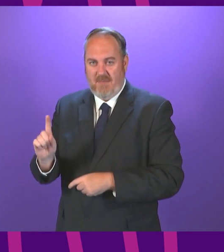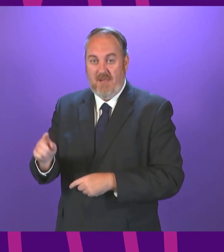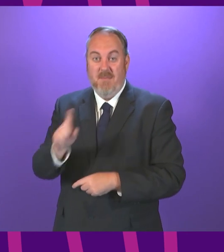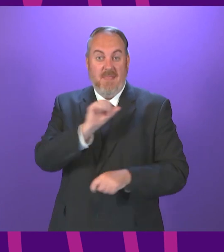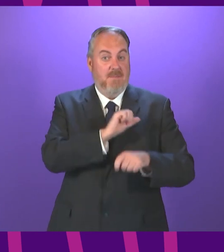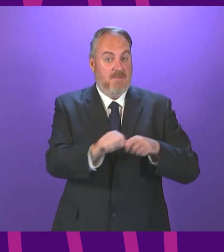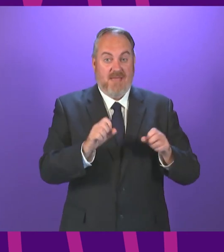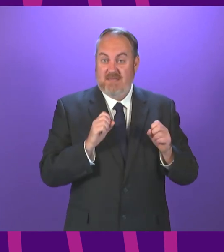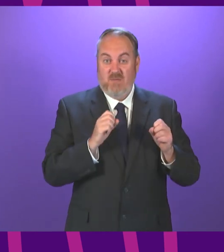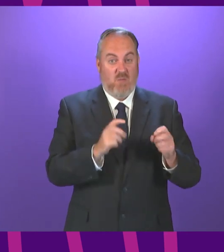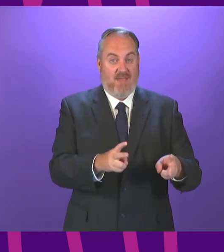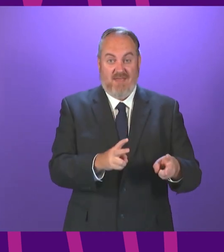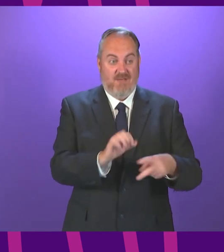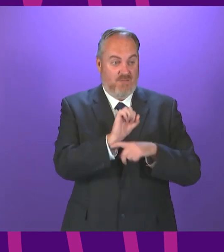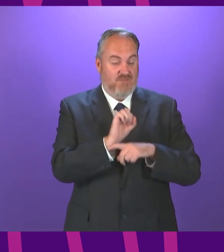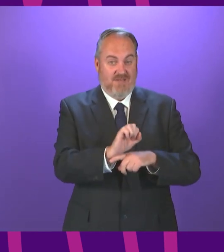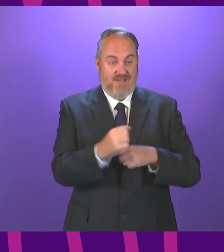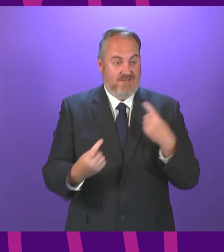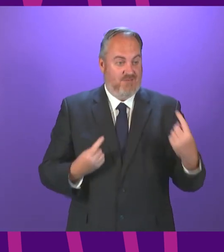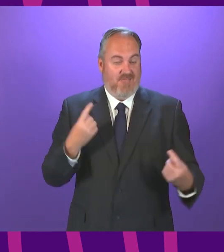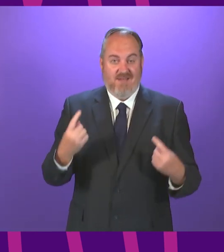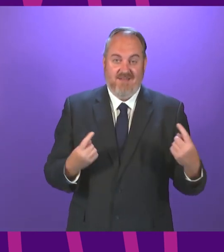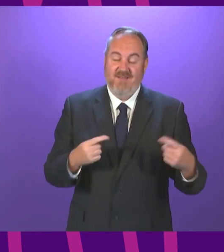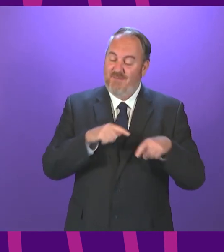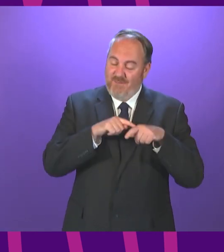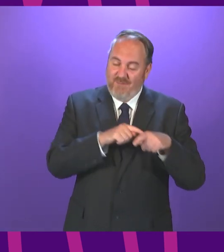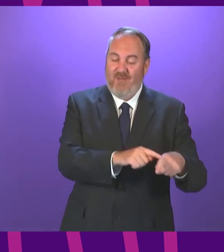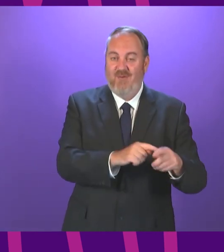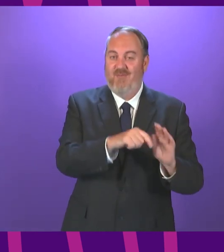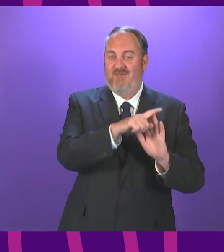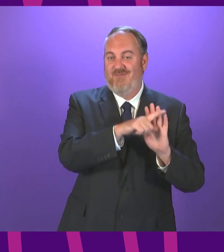to comply with all the advice and, where they are still in place, restrictions to limit the